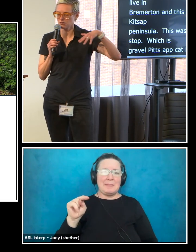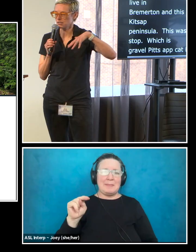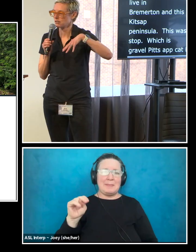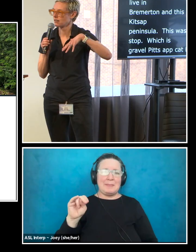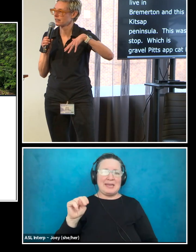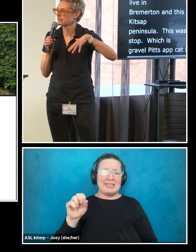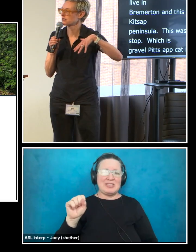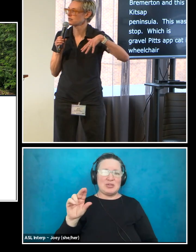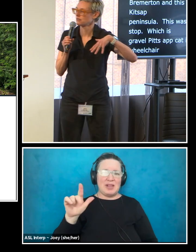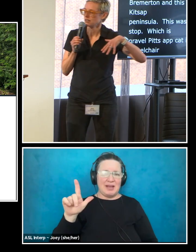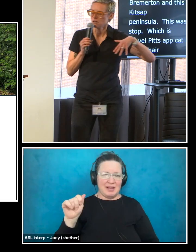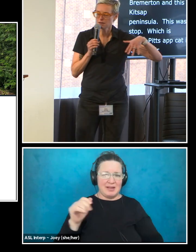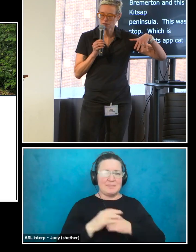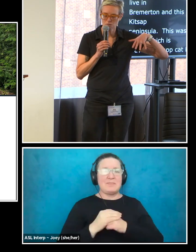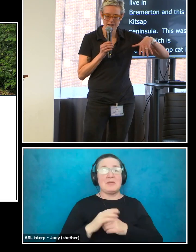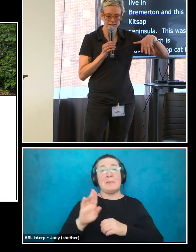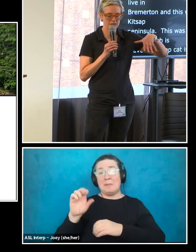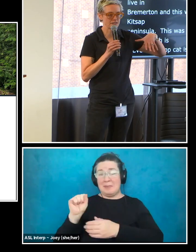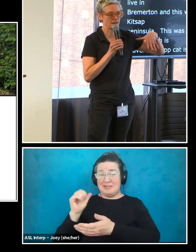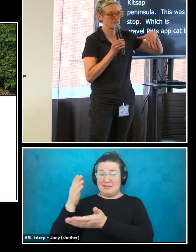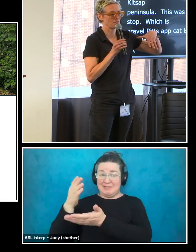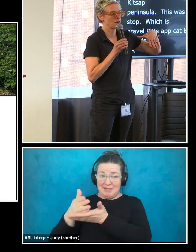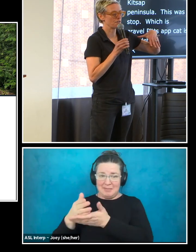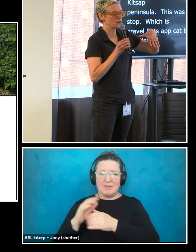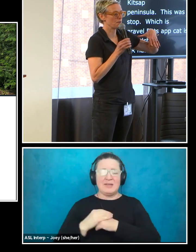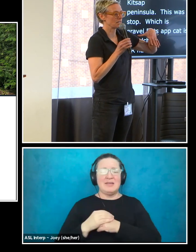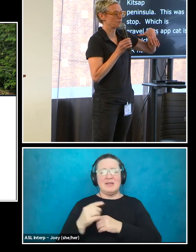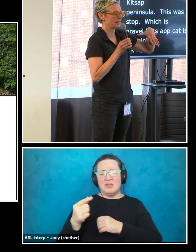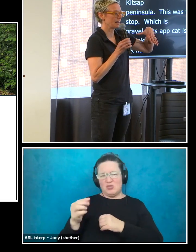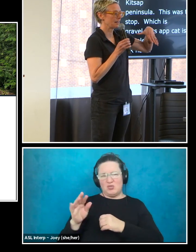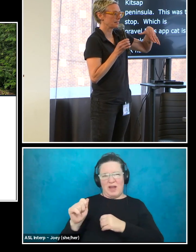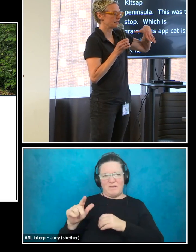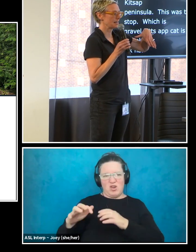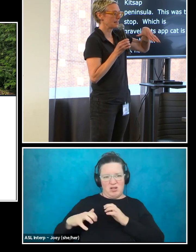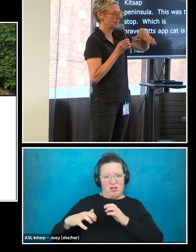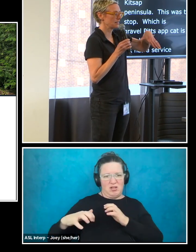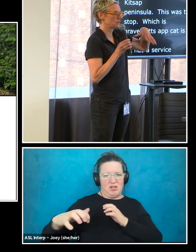service dog and so we were waiting on the side of the road for the bus but Cat had to stay in this